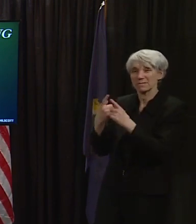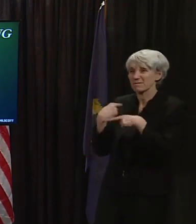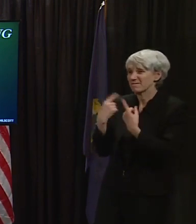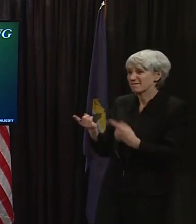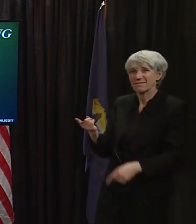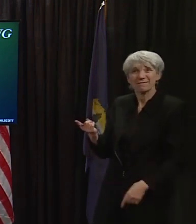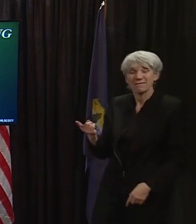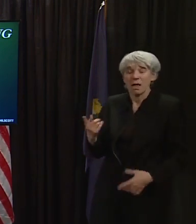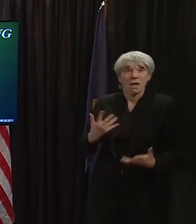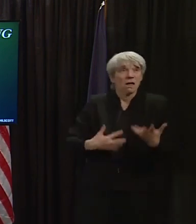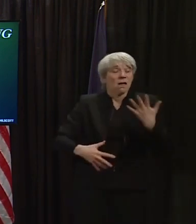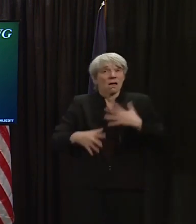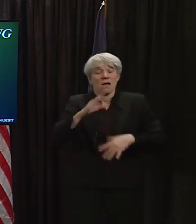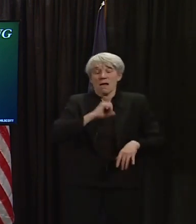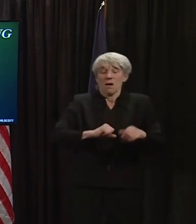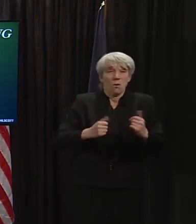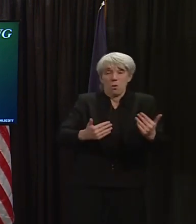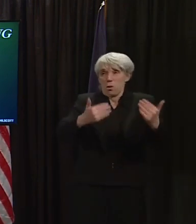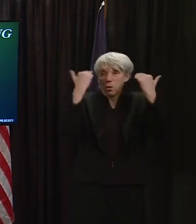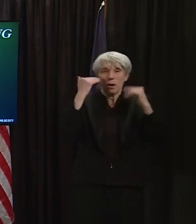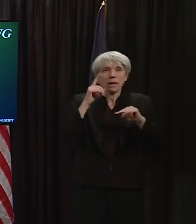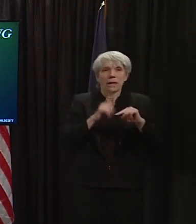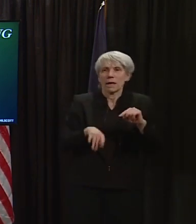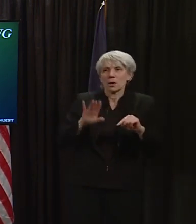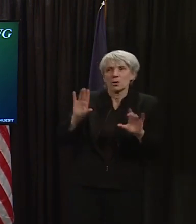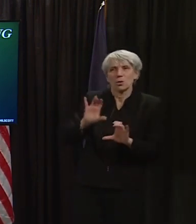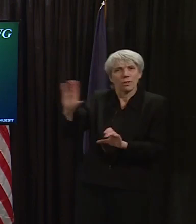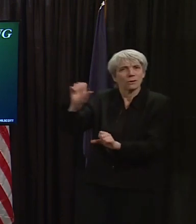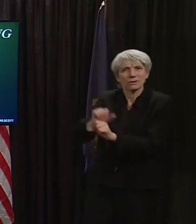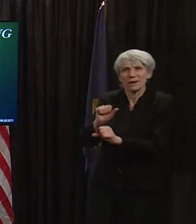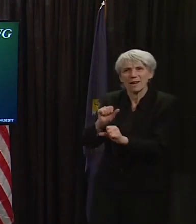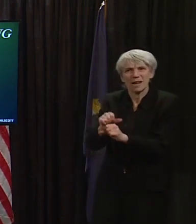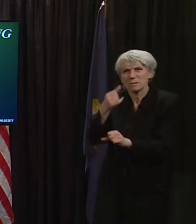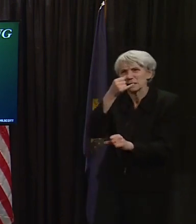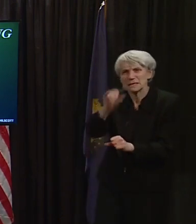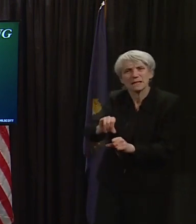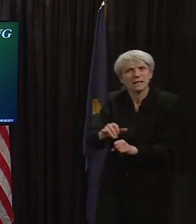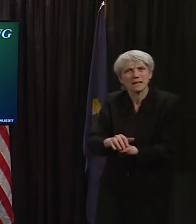the work they are trained to do and is so desperately needed during this time.